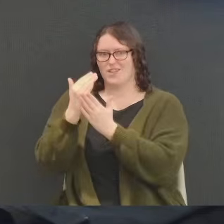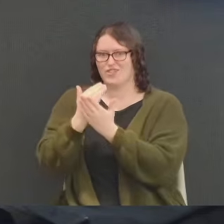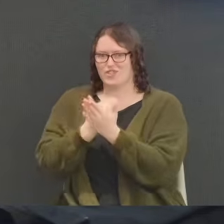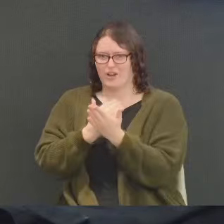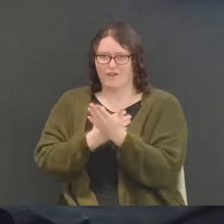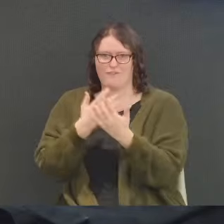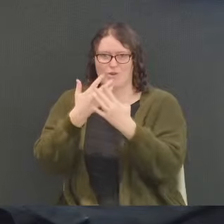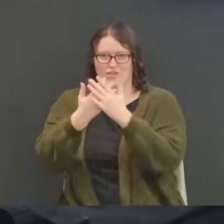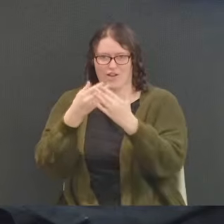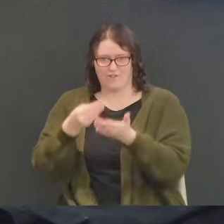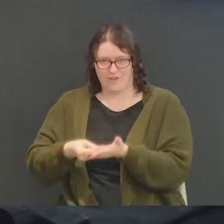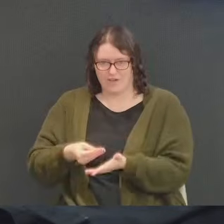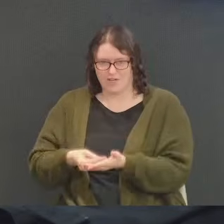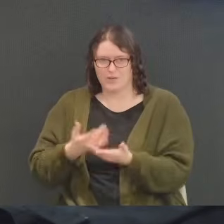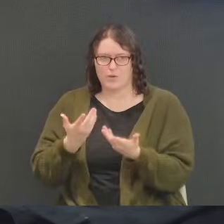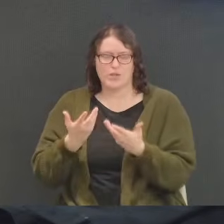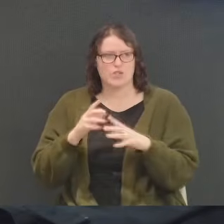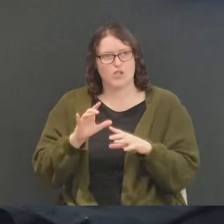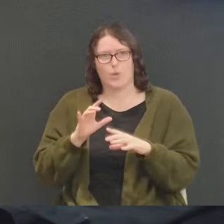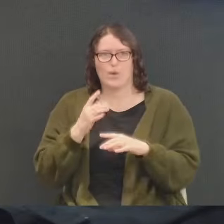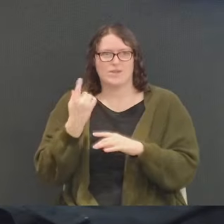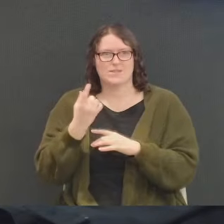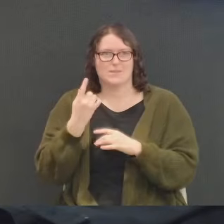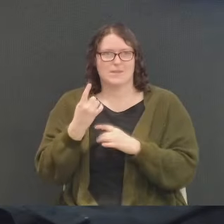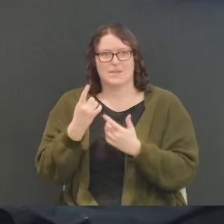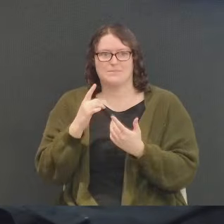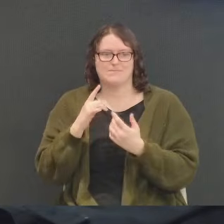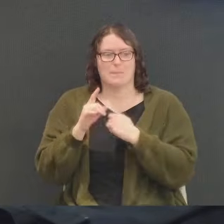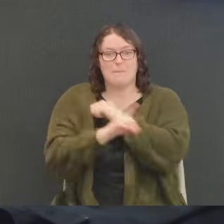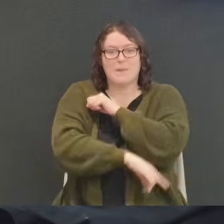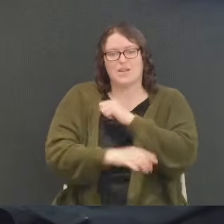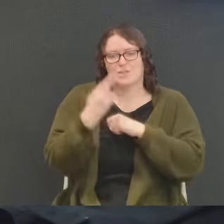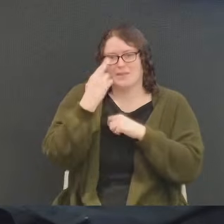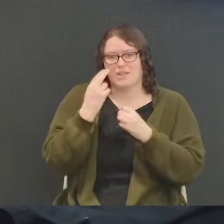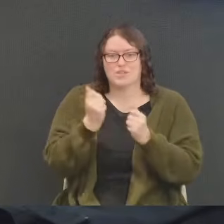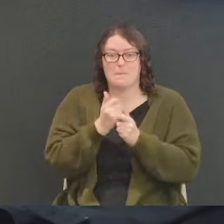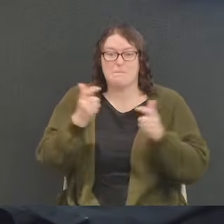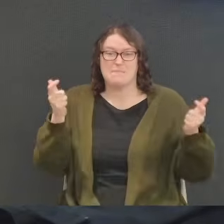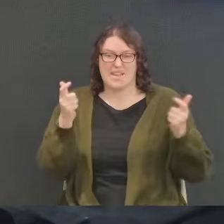place that doesn't disadvantage urban counties, which that was what was in place to begin with.